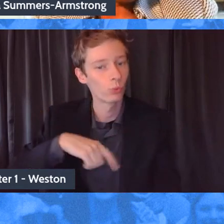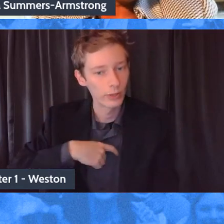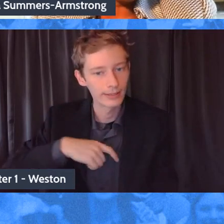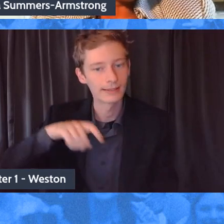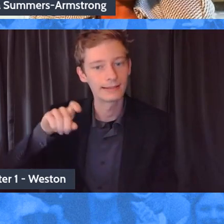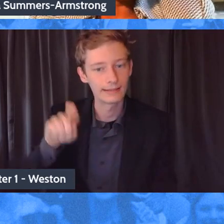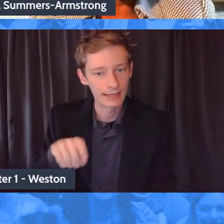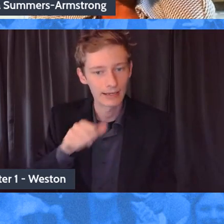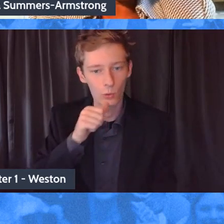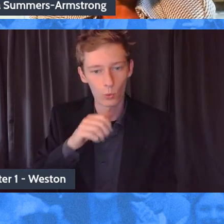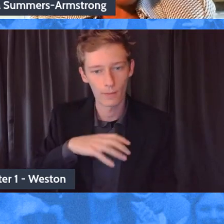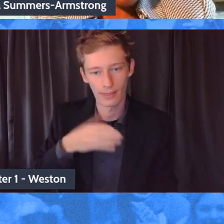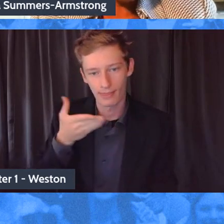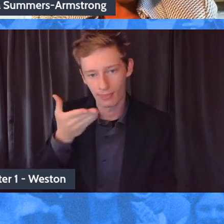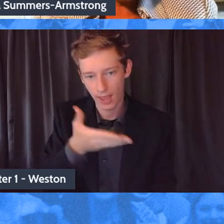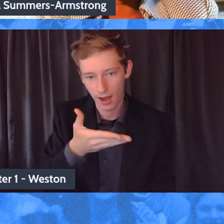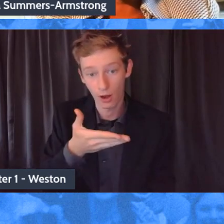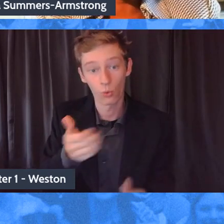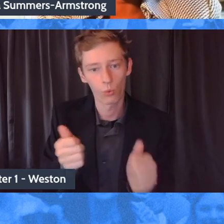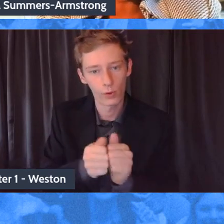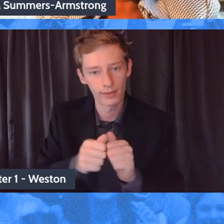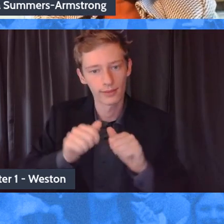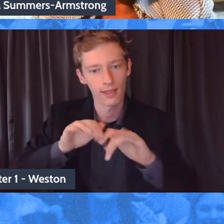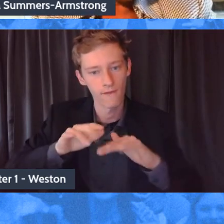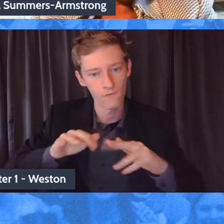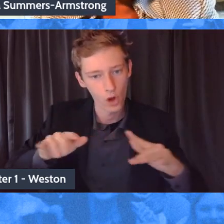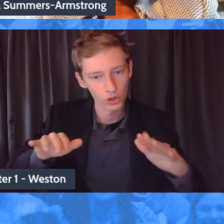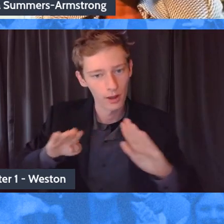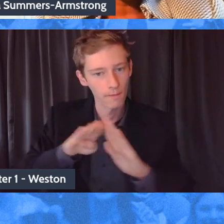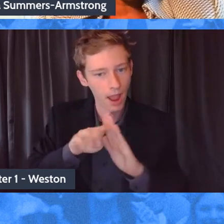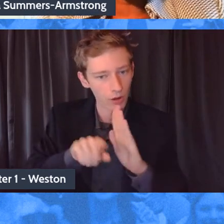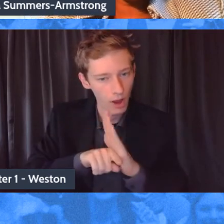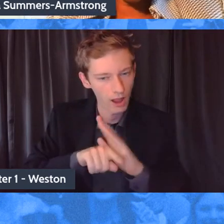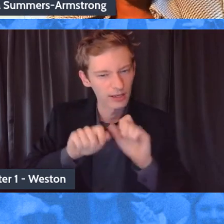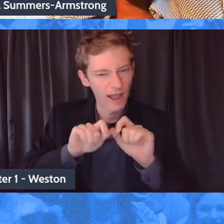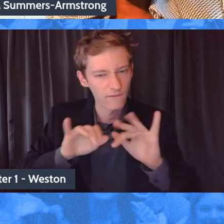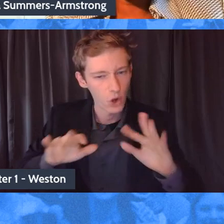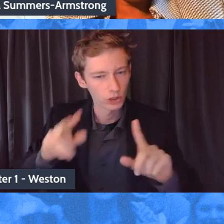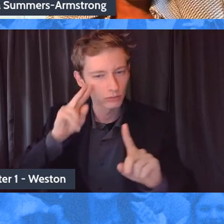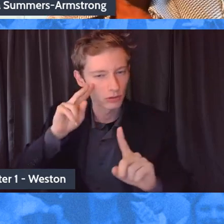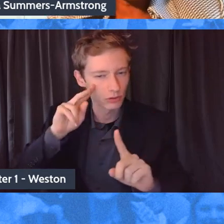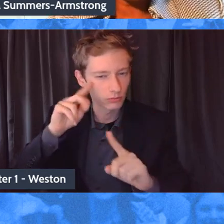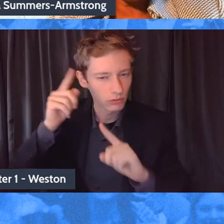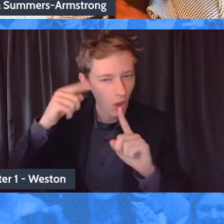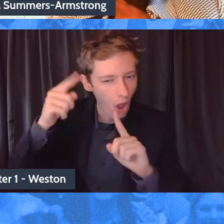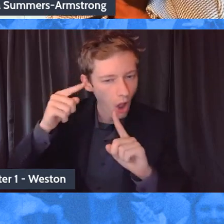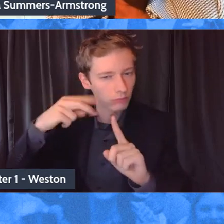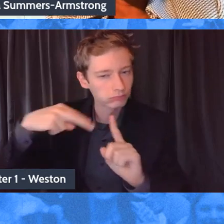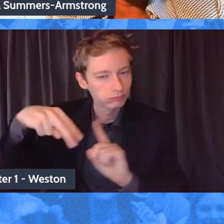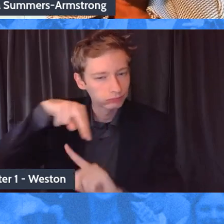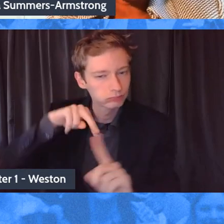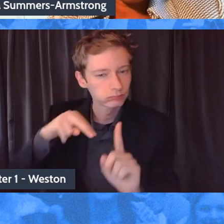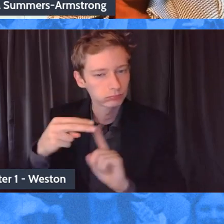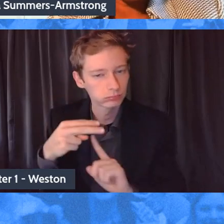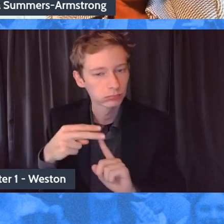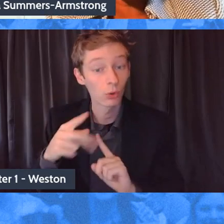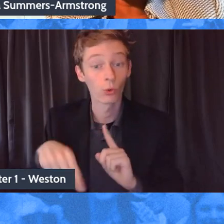and diversity of background and diversity of position at the table so that when we are making legislation,